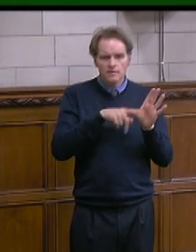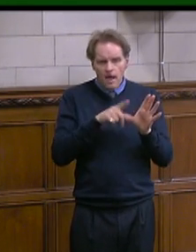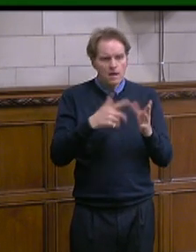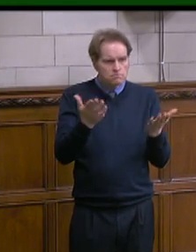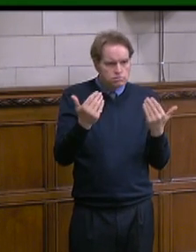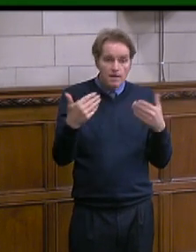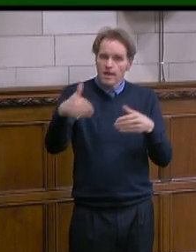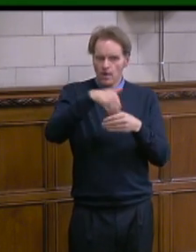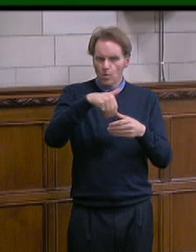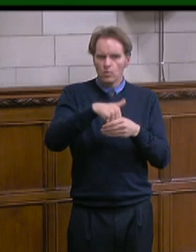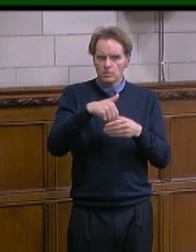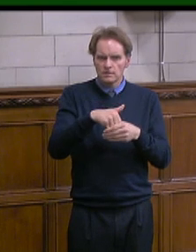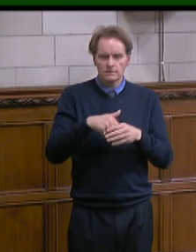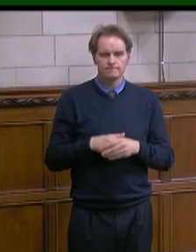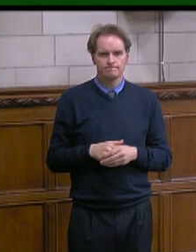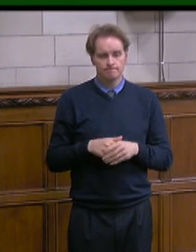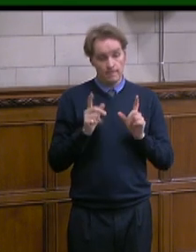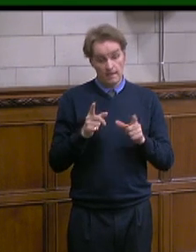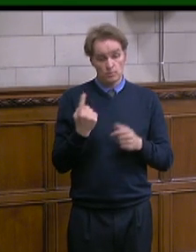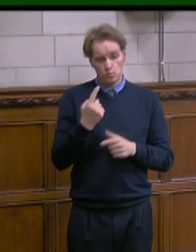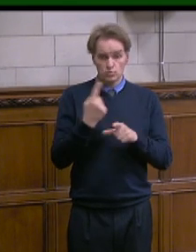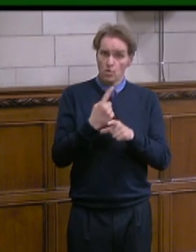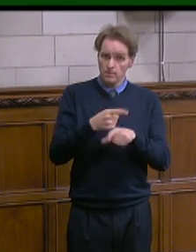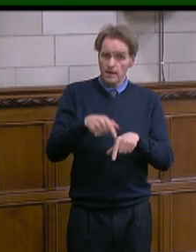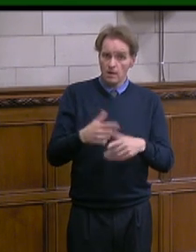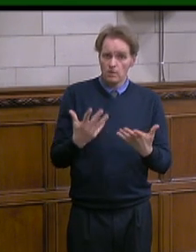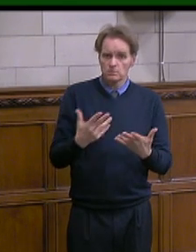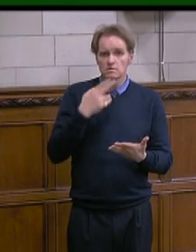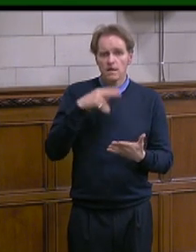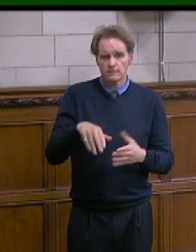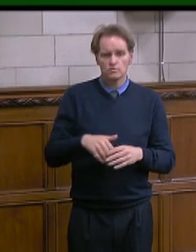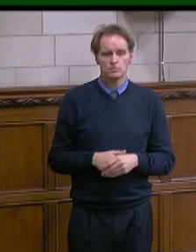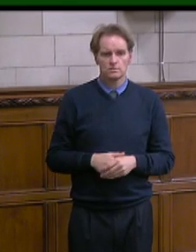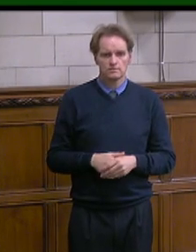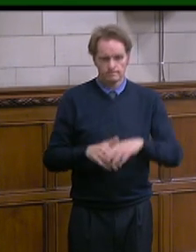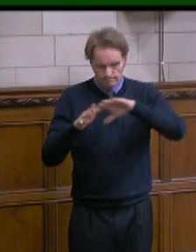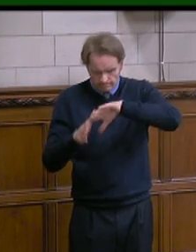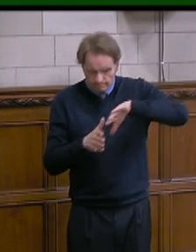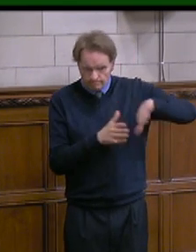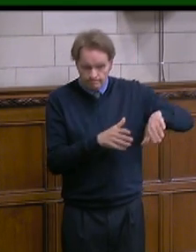whom we are talking today. Then we come to the Minister’s comments.